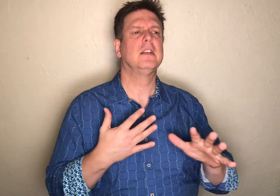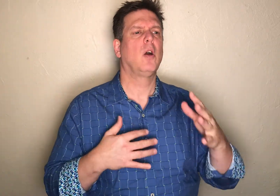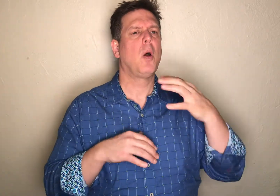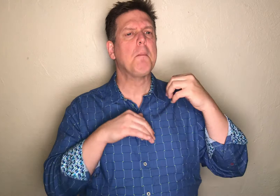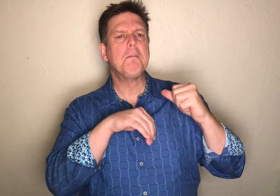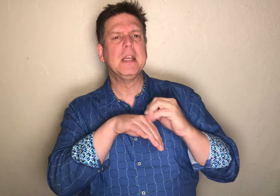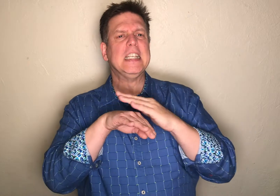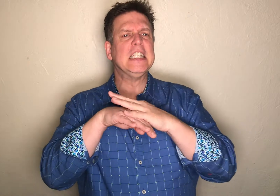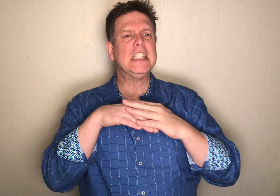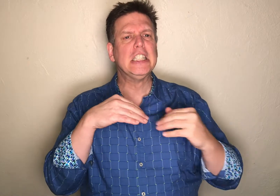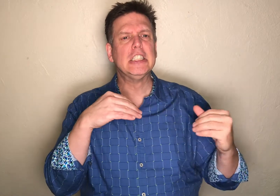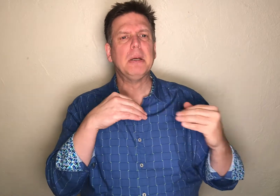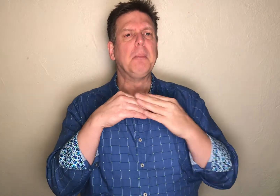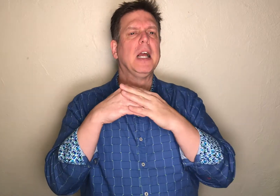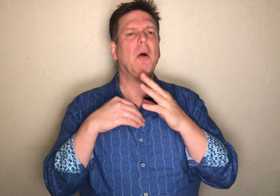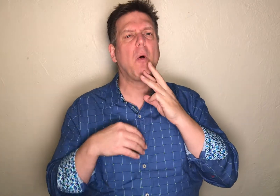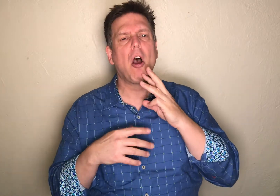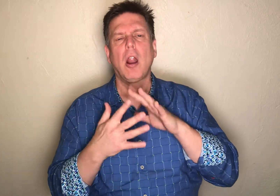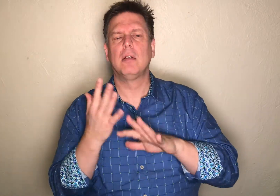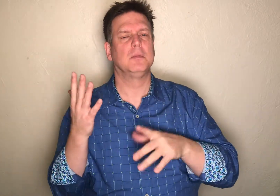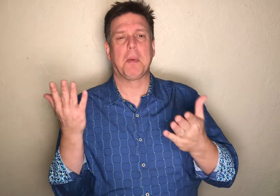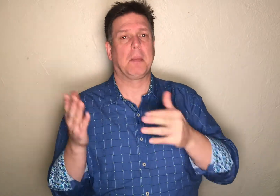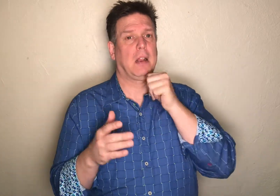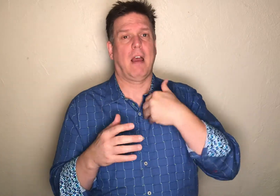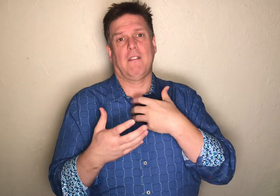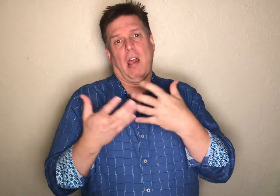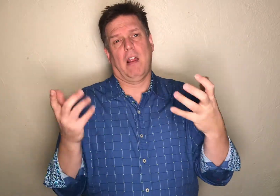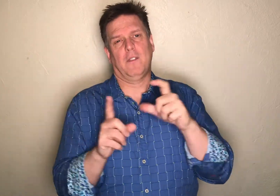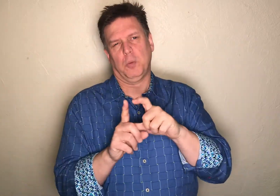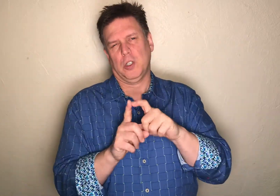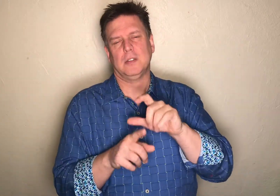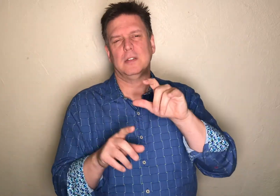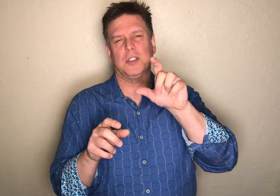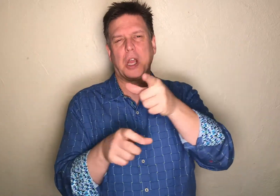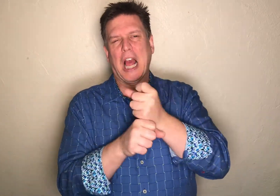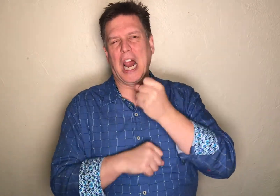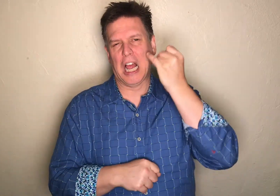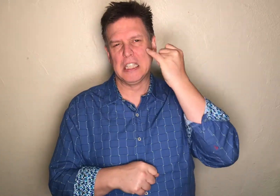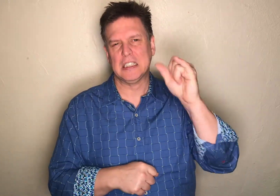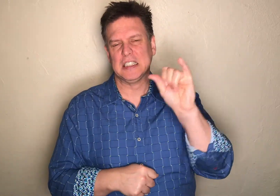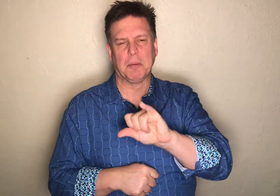and all these different words and water and so on. You're not gonna have a lot of